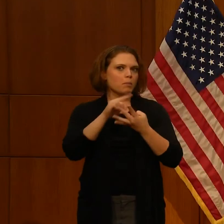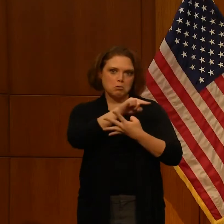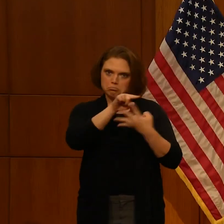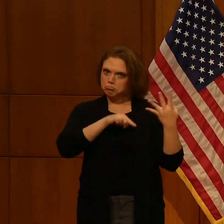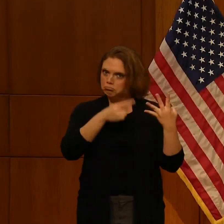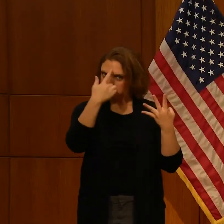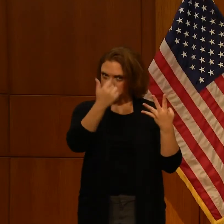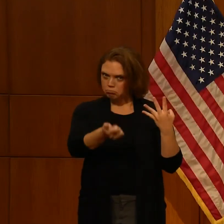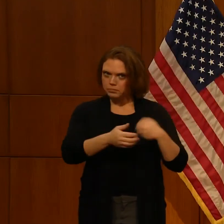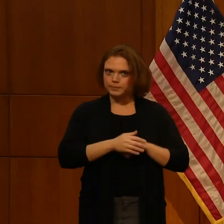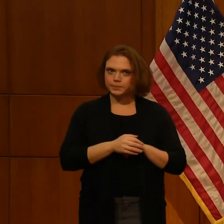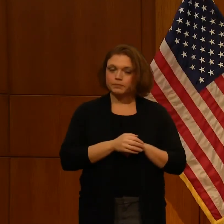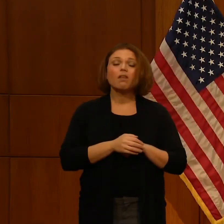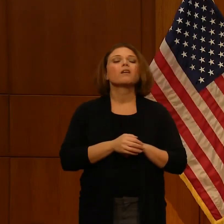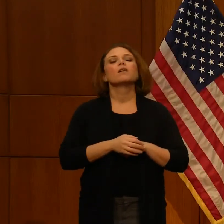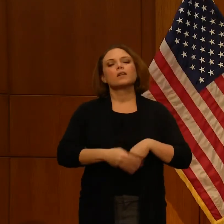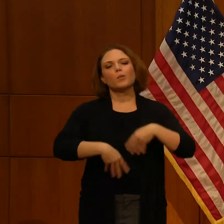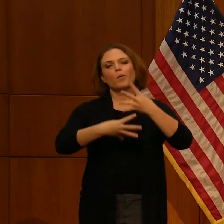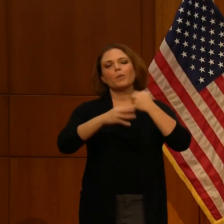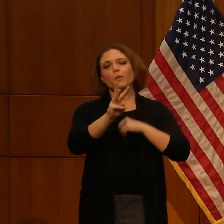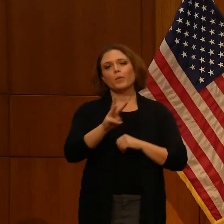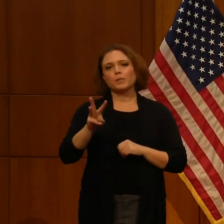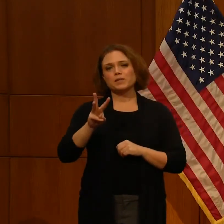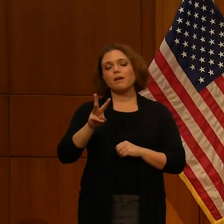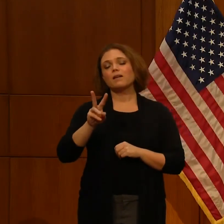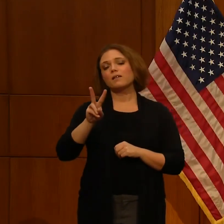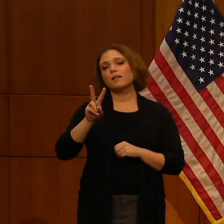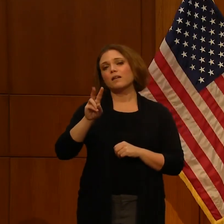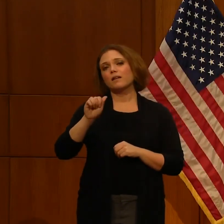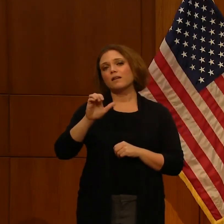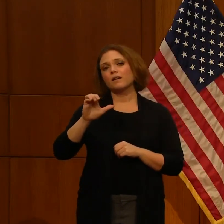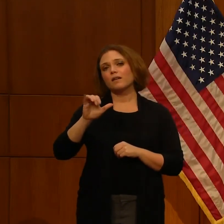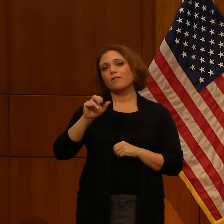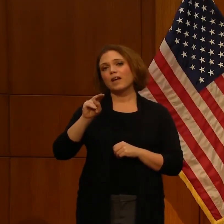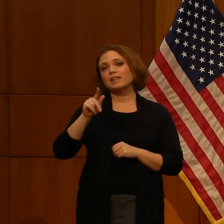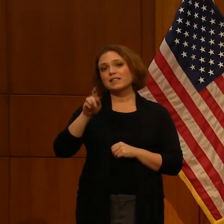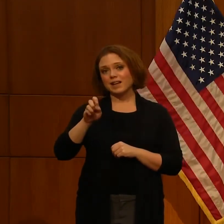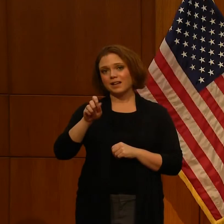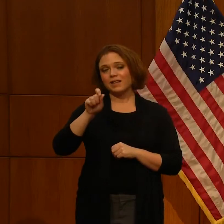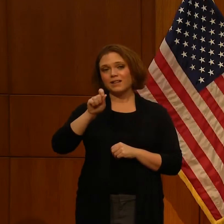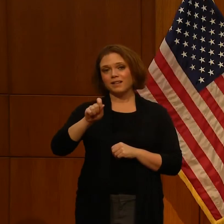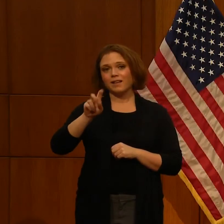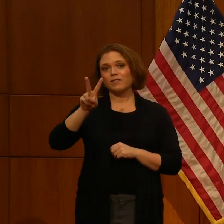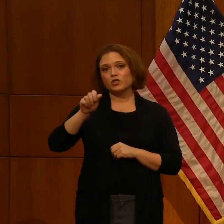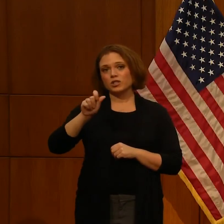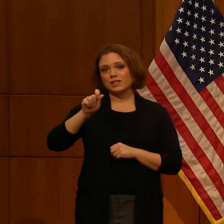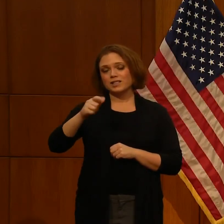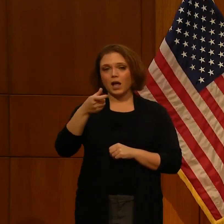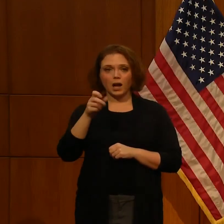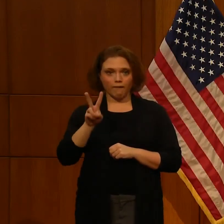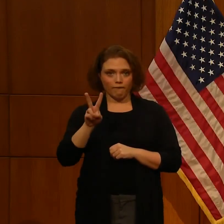DEPARTMENT TO GET A SHOT. YOU CAN GO TO VACCINATE DOT